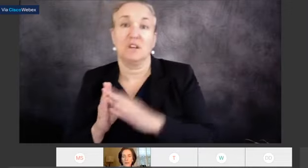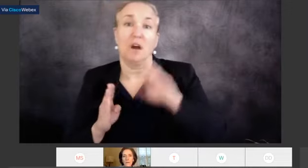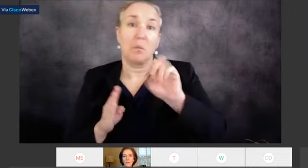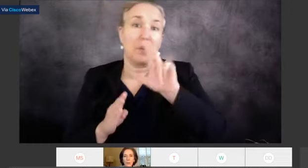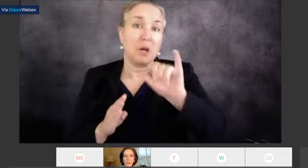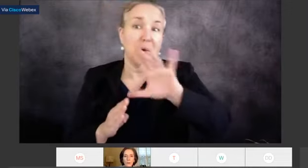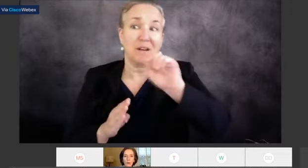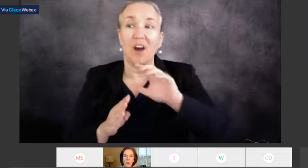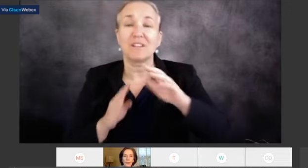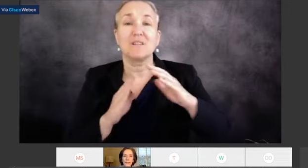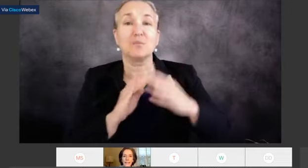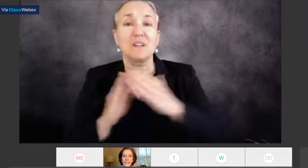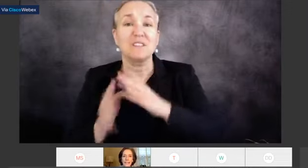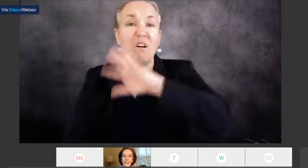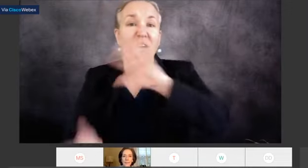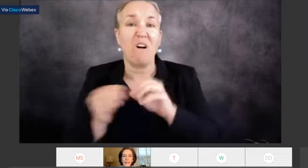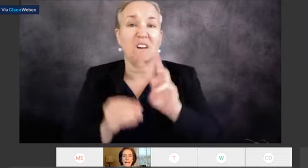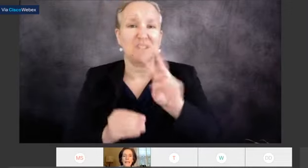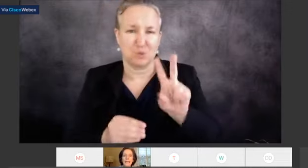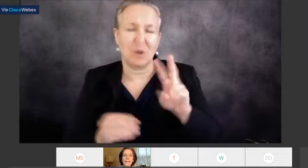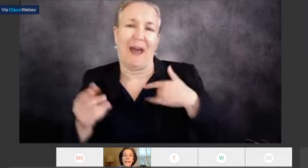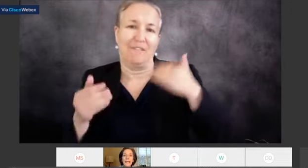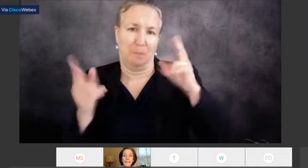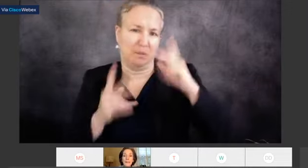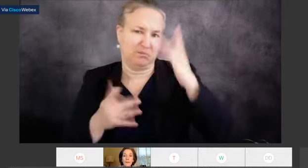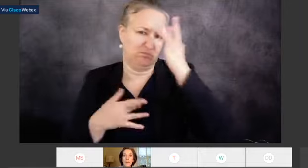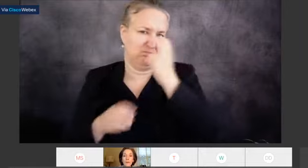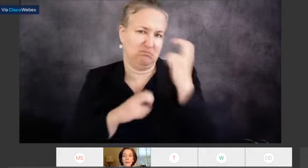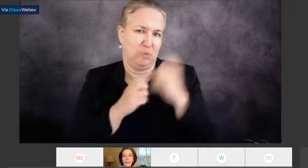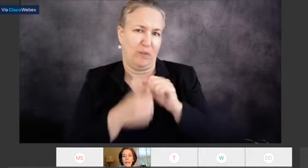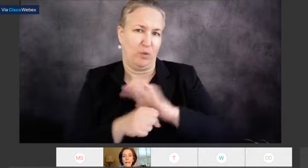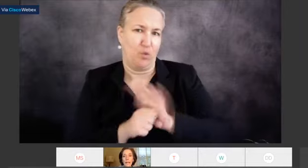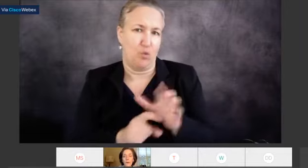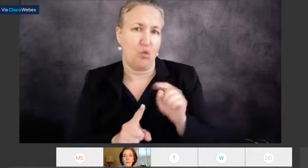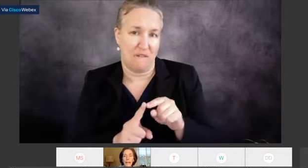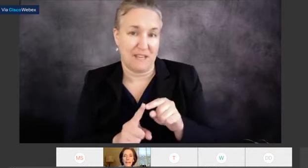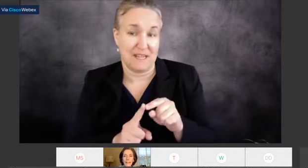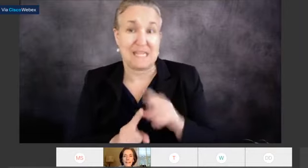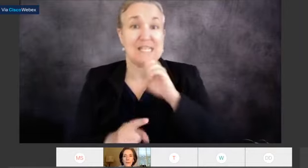individuals with covid19 today's individuals range in age from 18